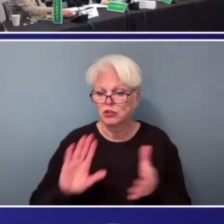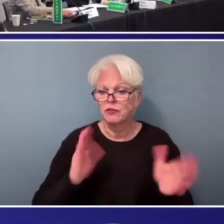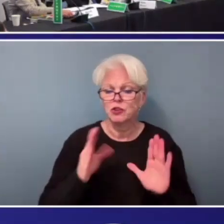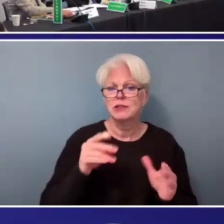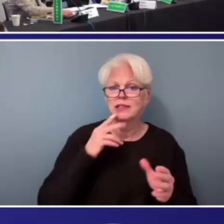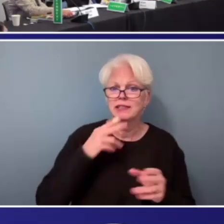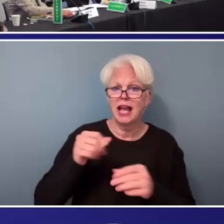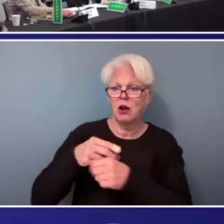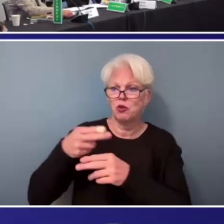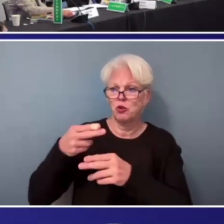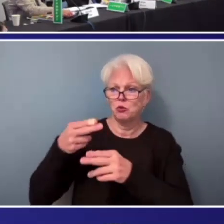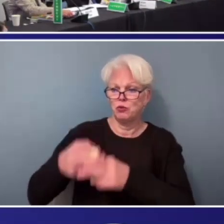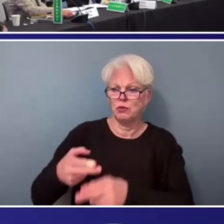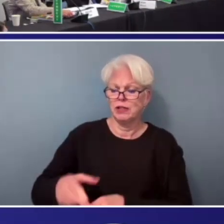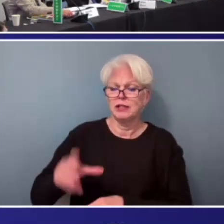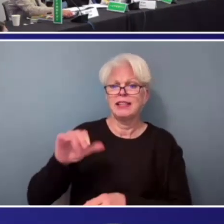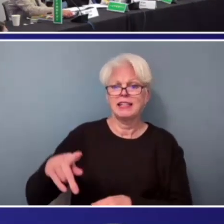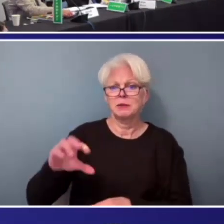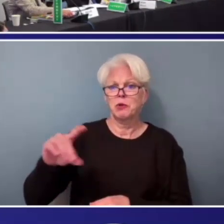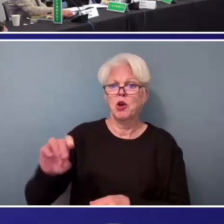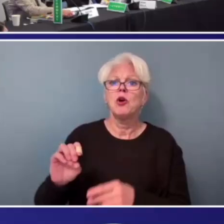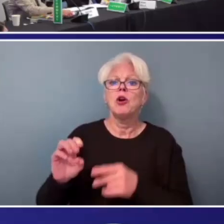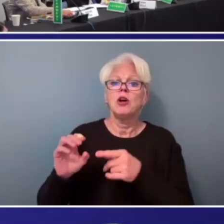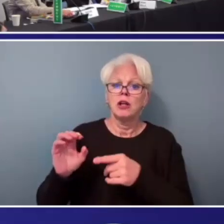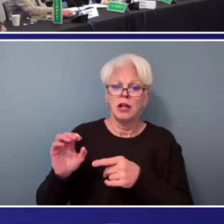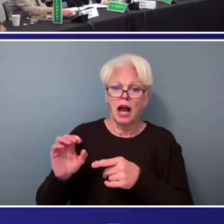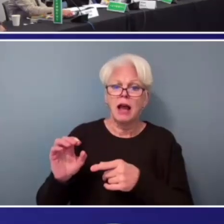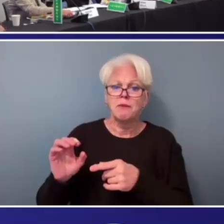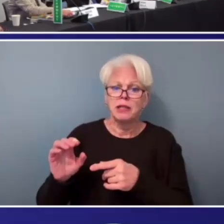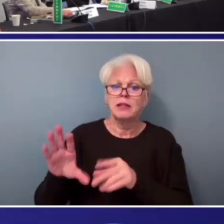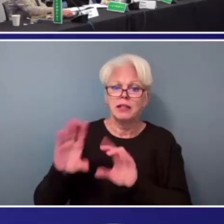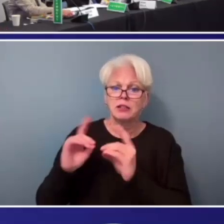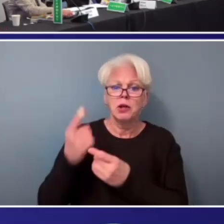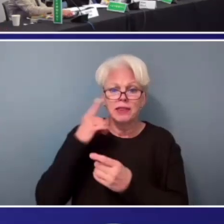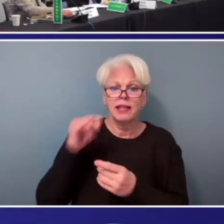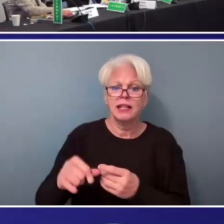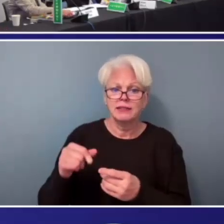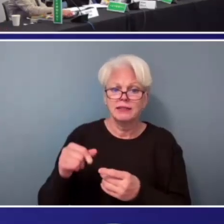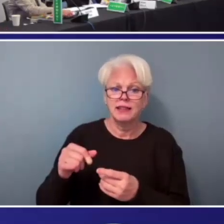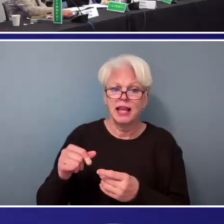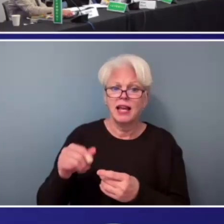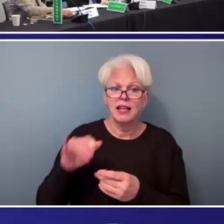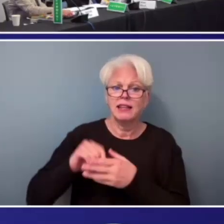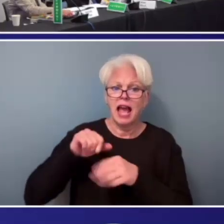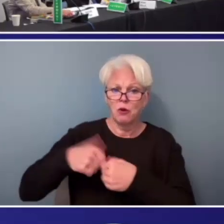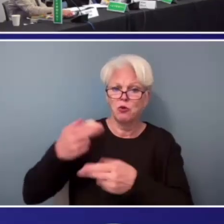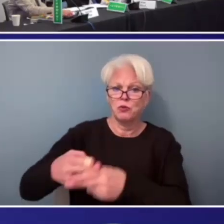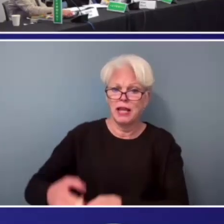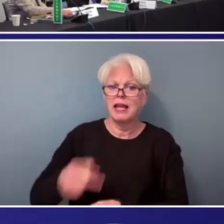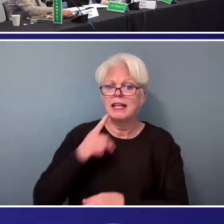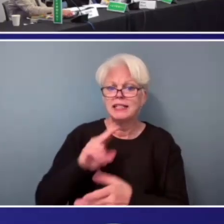taxonomy is meaningful, and it is the best proxy I could find to substantially similar for a field.